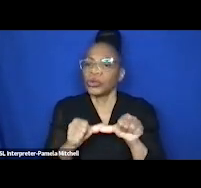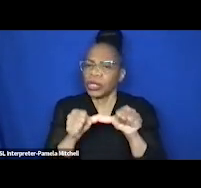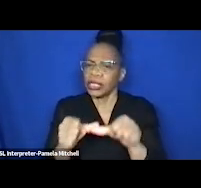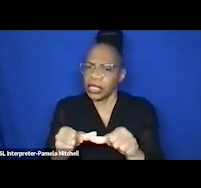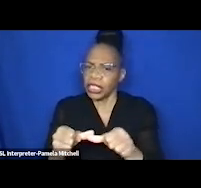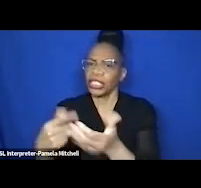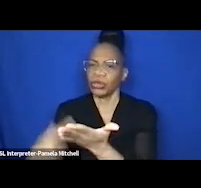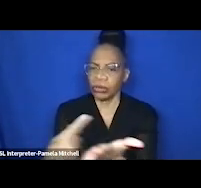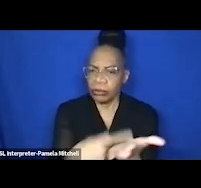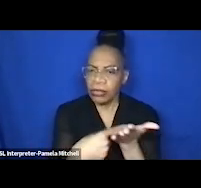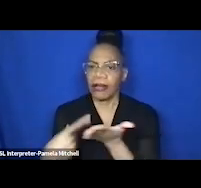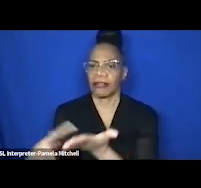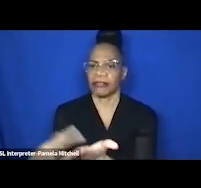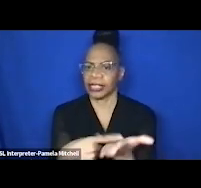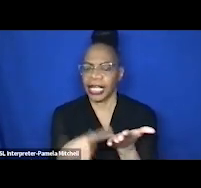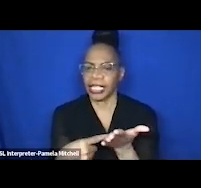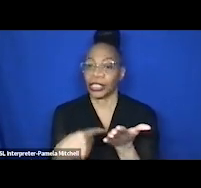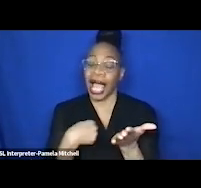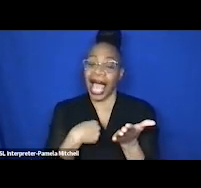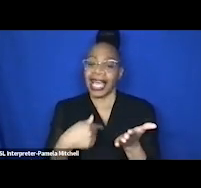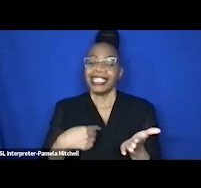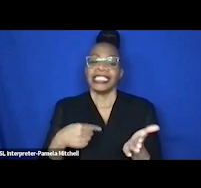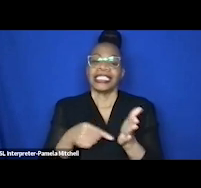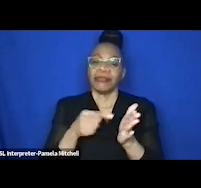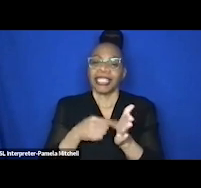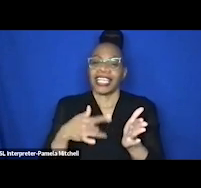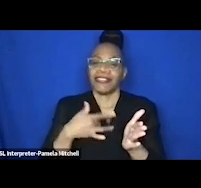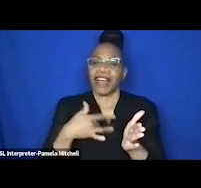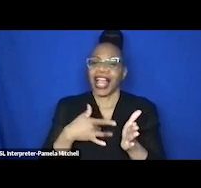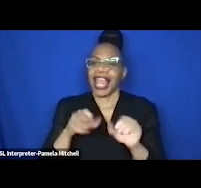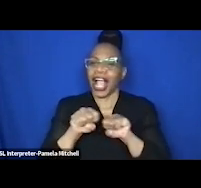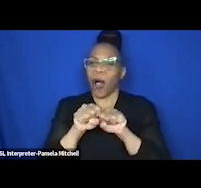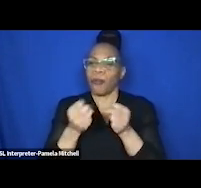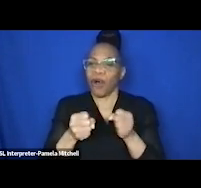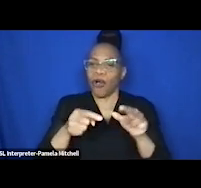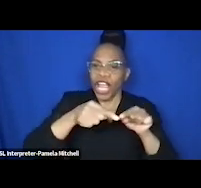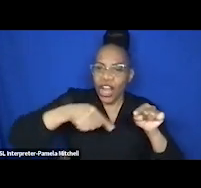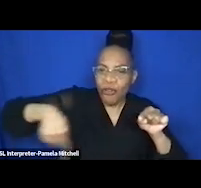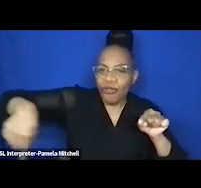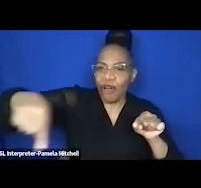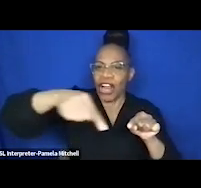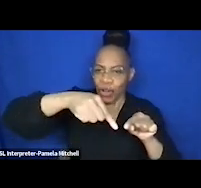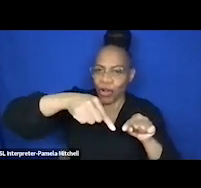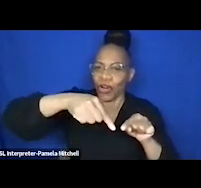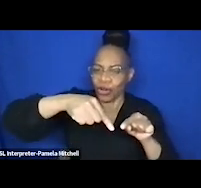So I know I sometimes just felt like a broken record because I was continually bringing up SOAR